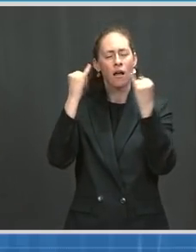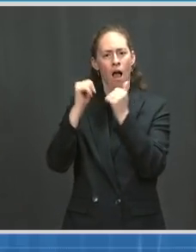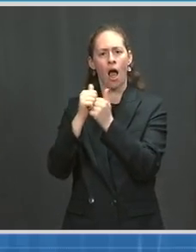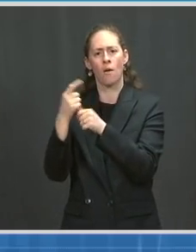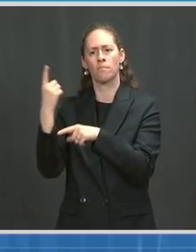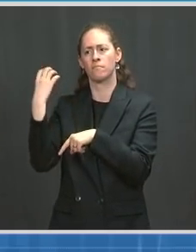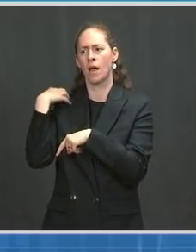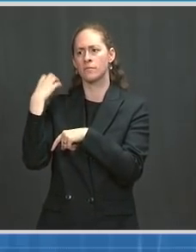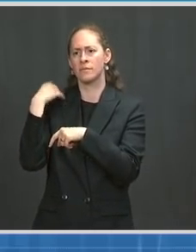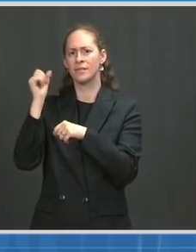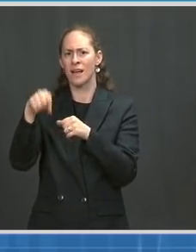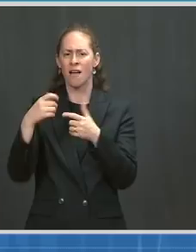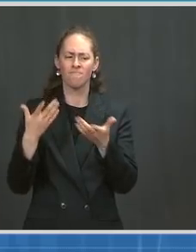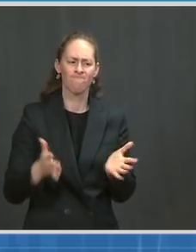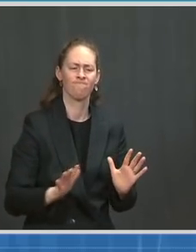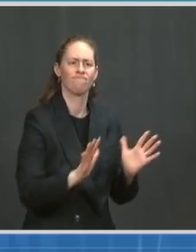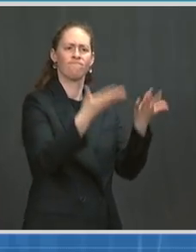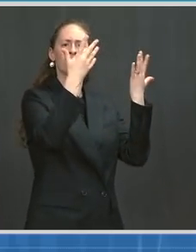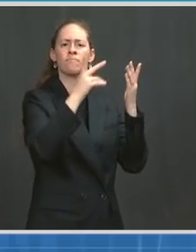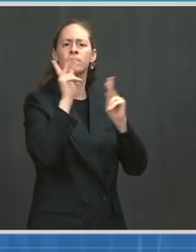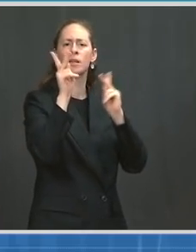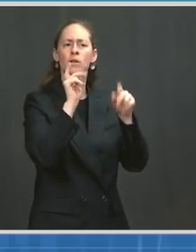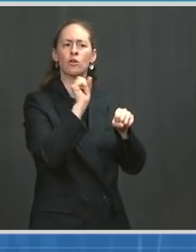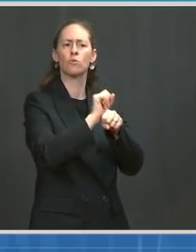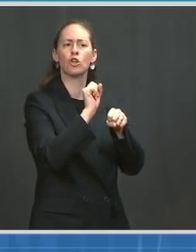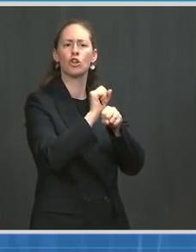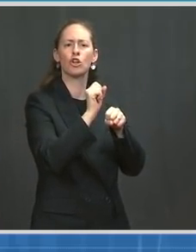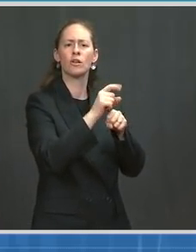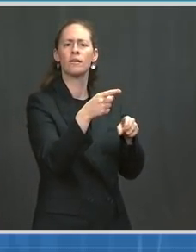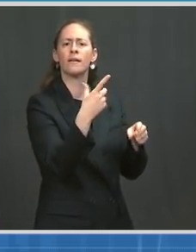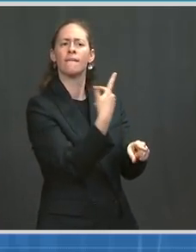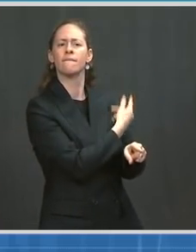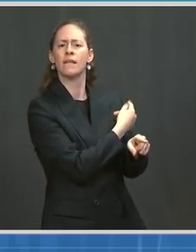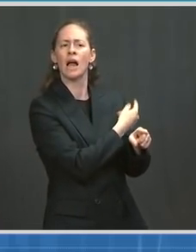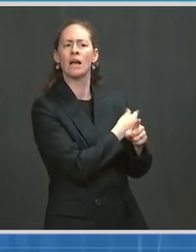What would you like to see in terms of them offering on-site vaccination clinics?